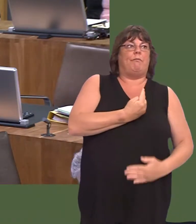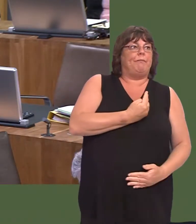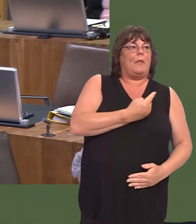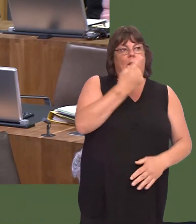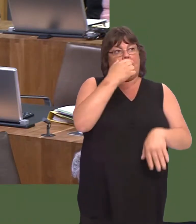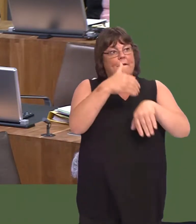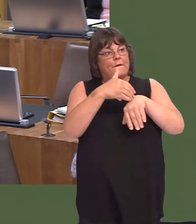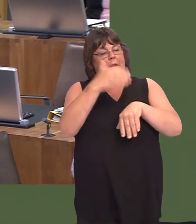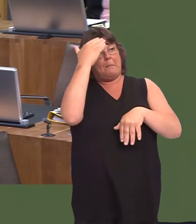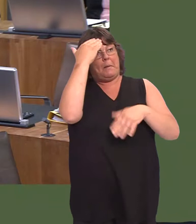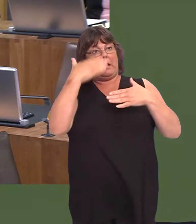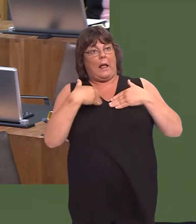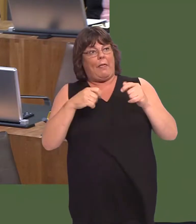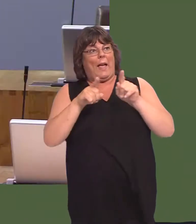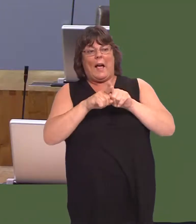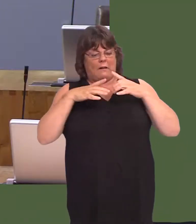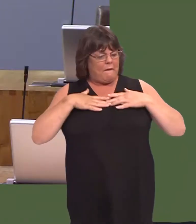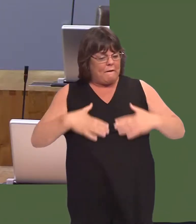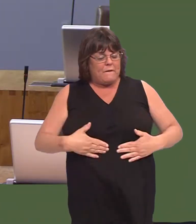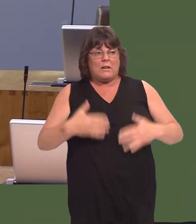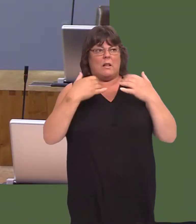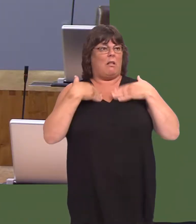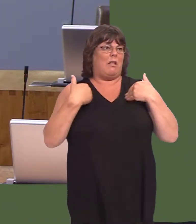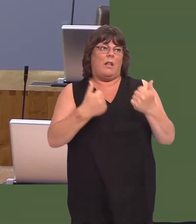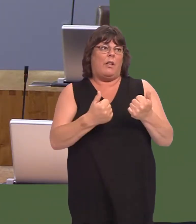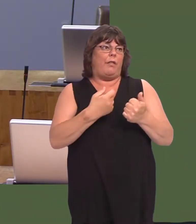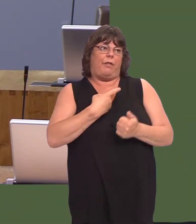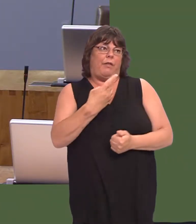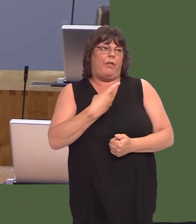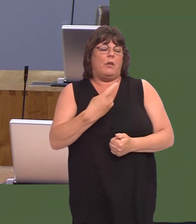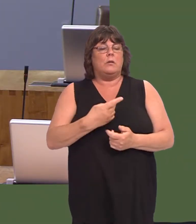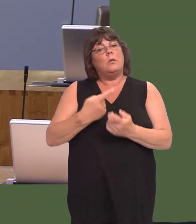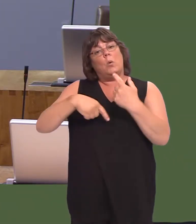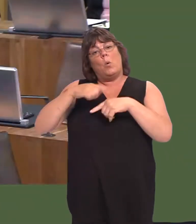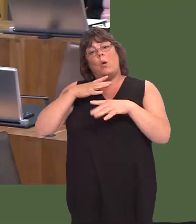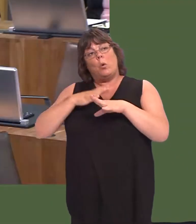just on peopleís mental health but, it seems, on their physical health as well. We do want to work with Age Cymru.